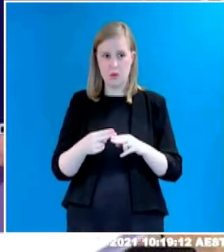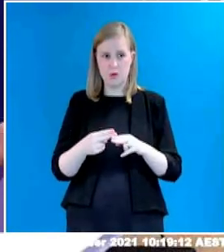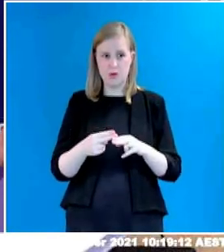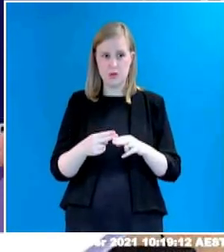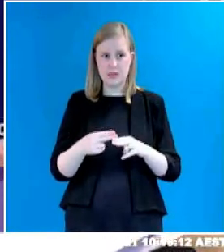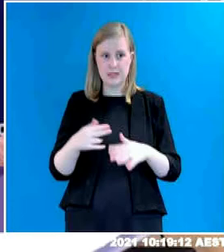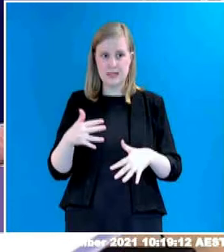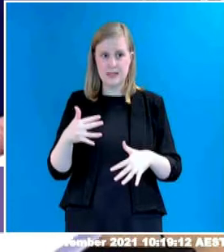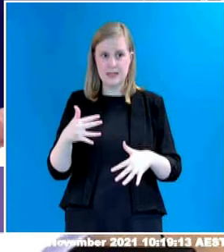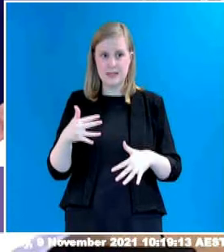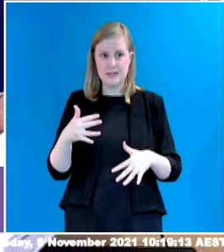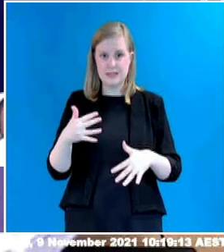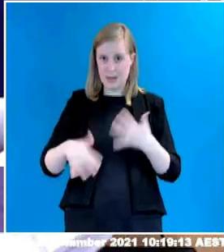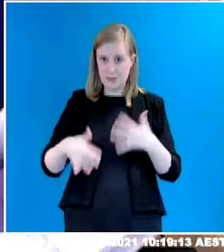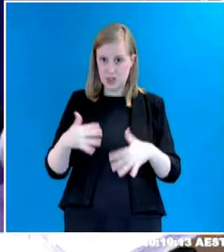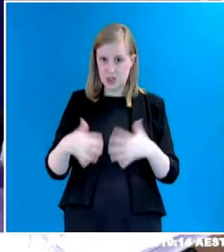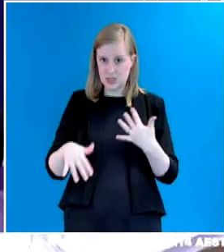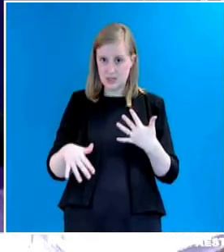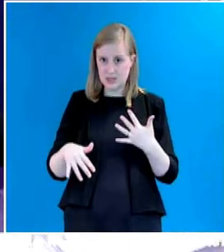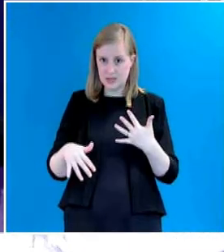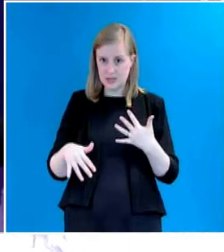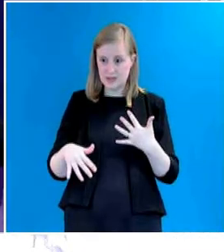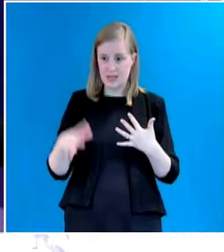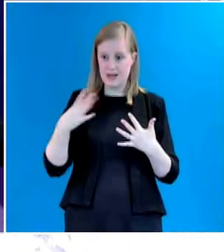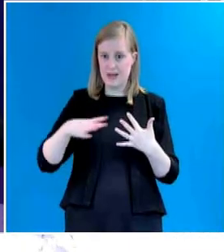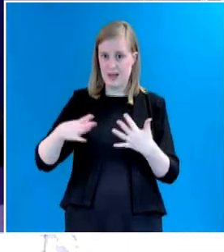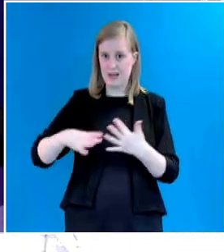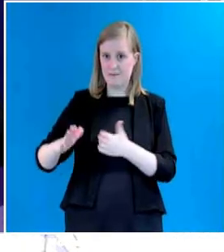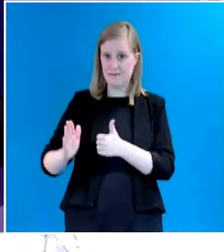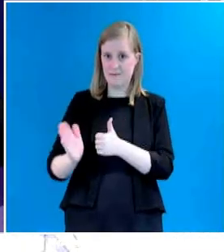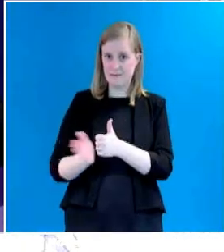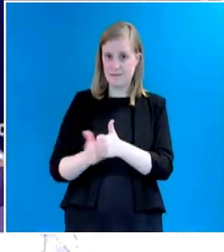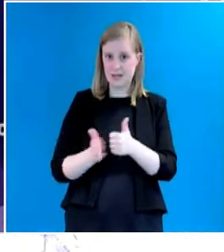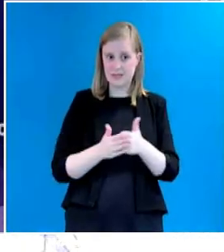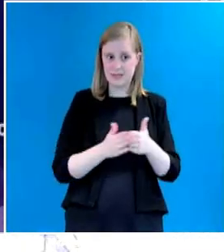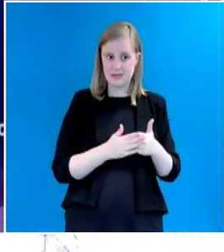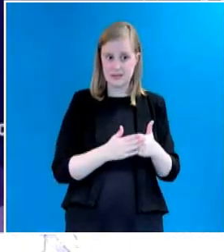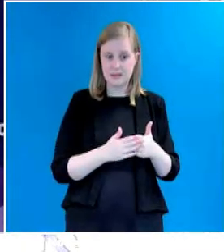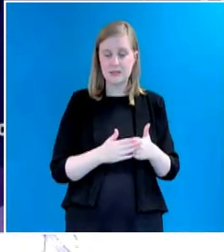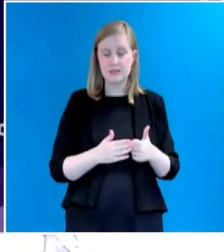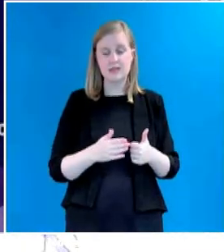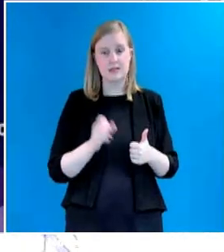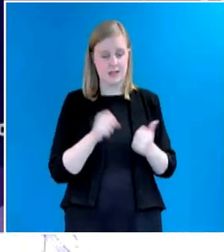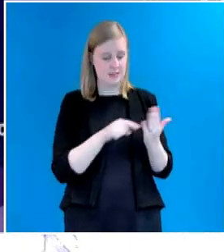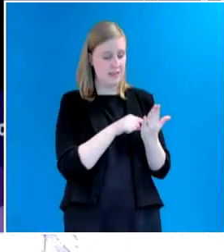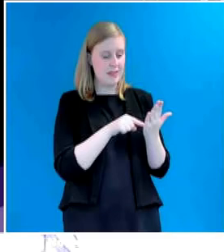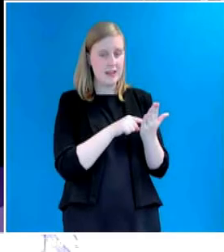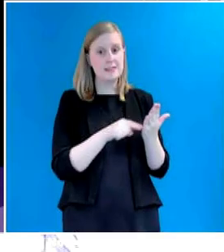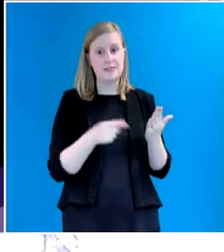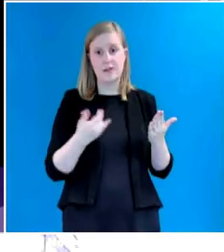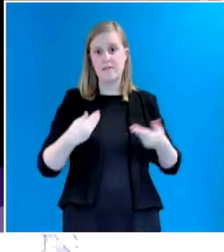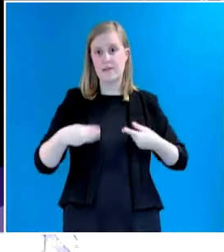all manner of relief that might be appropriate. Absolutely, it is very flexible, and there have been a number of declarations.